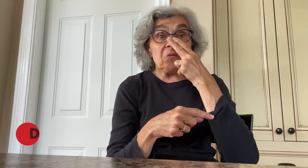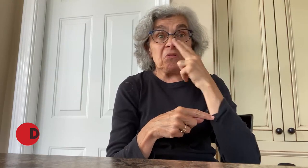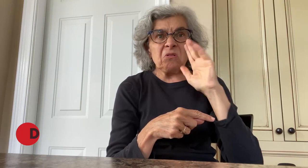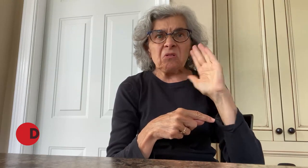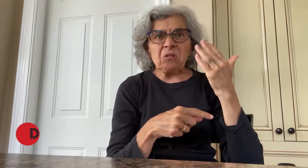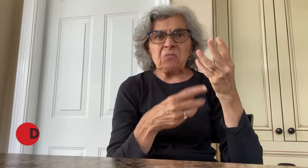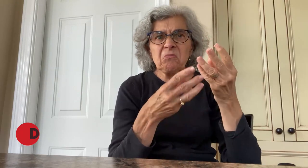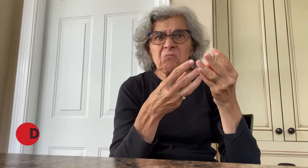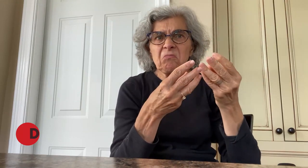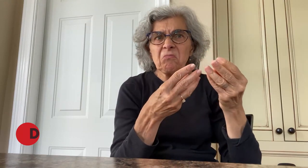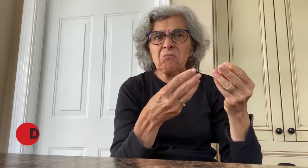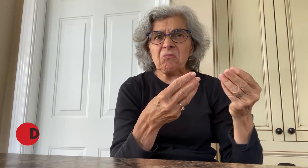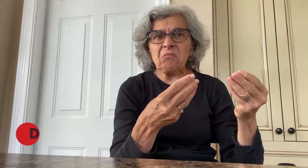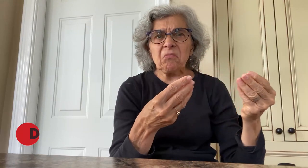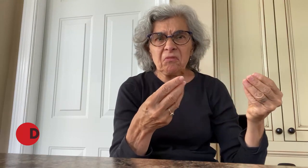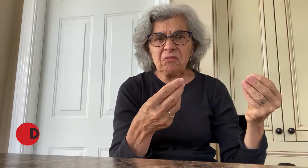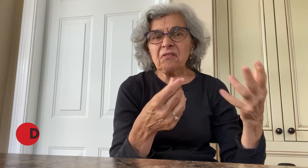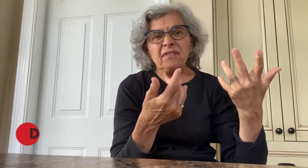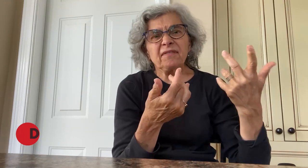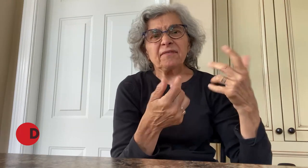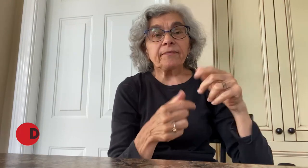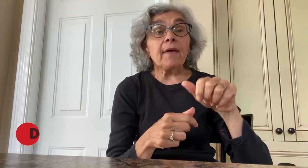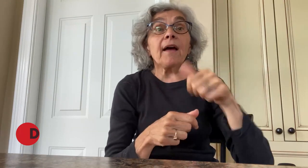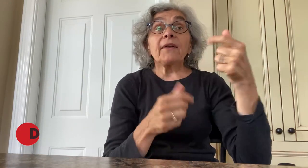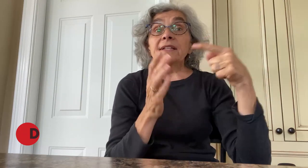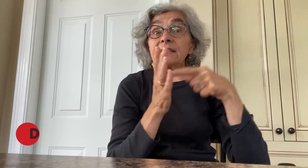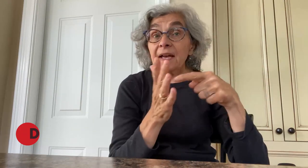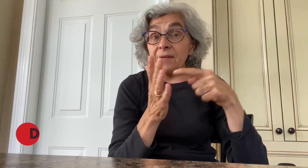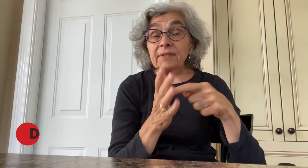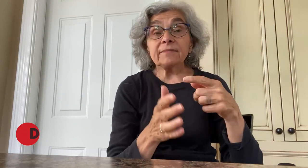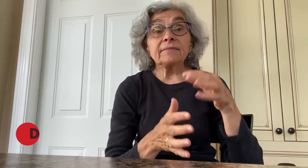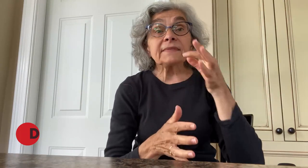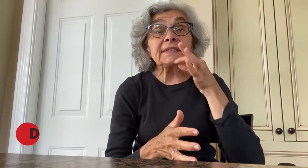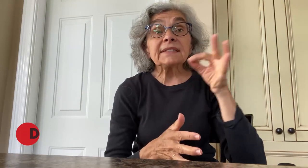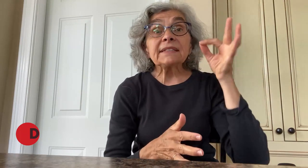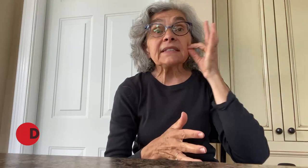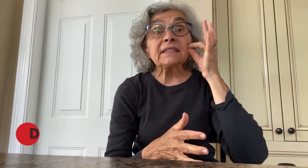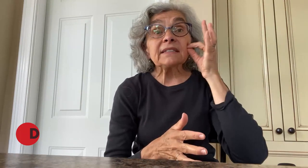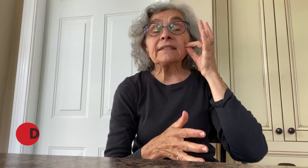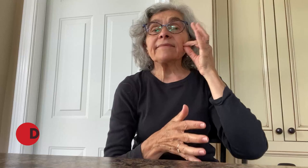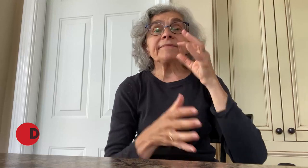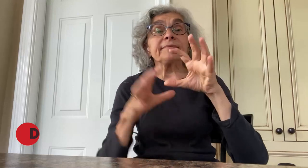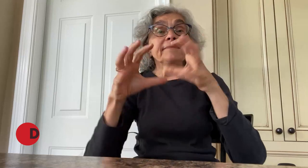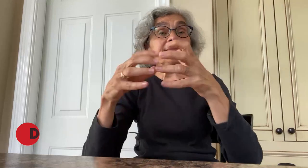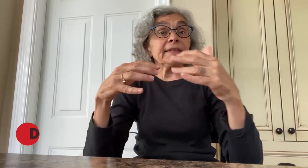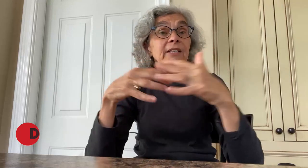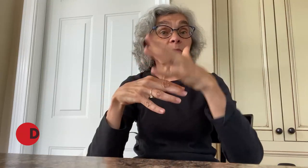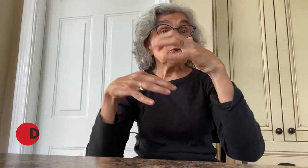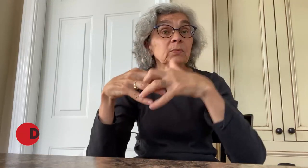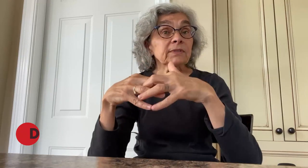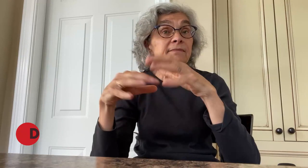The “n” sign seems to have faded out. Another example was the word “Indian”,